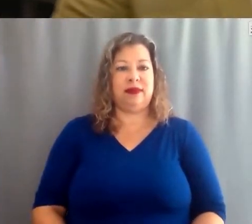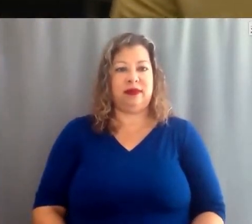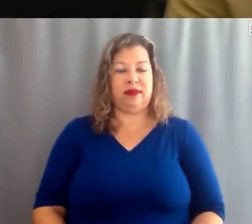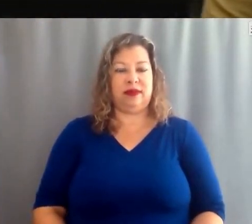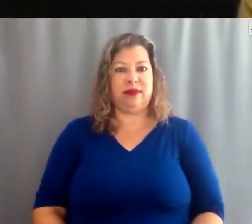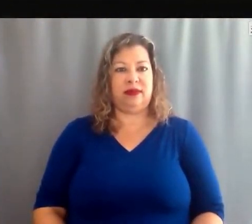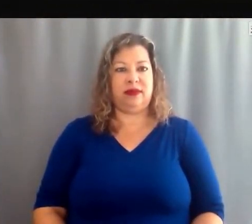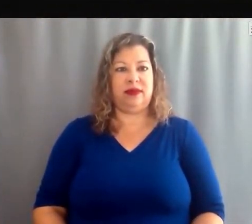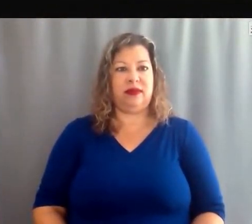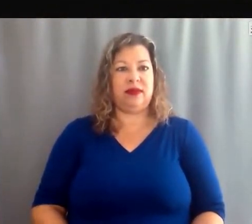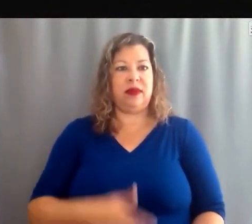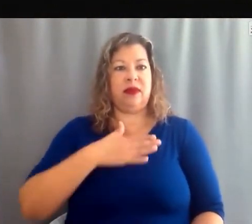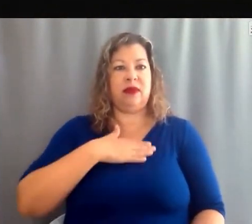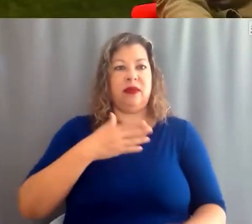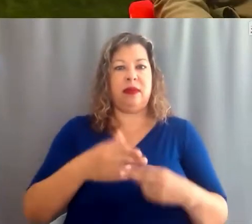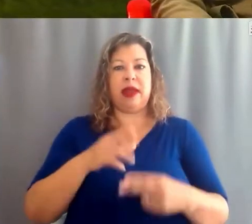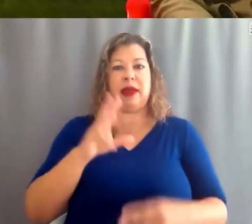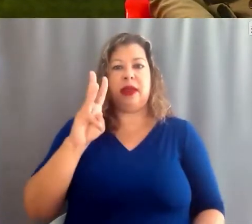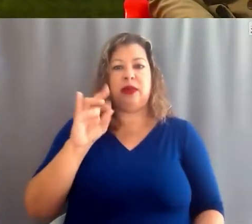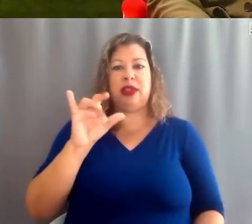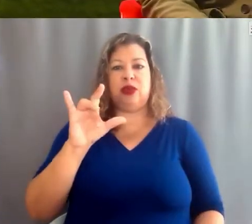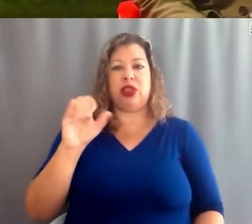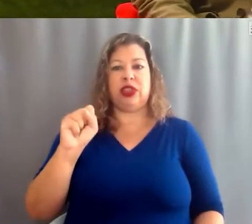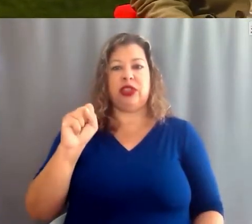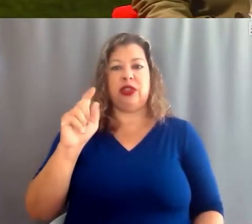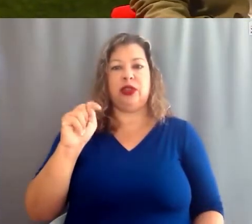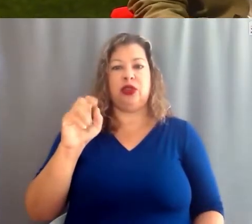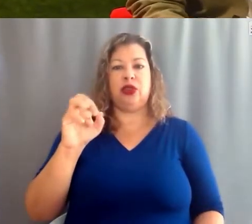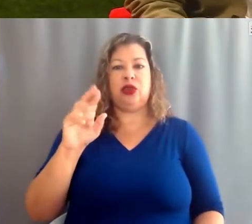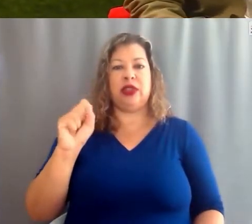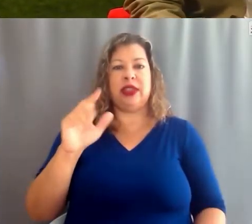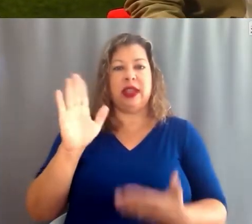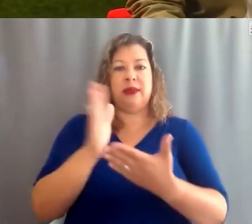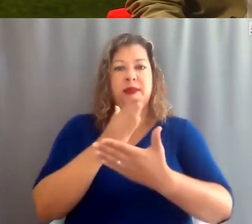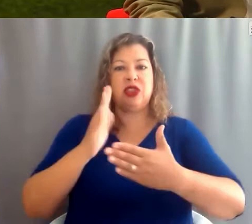Excited to be with you all today.